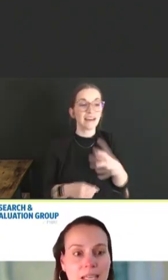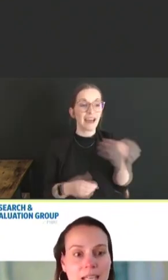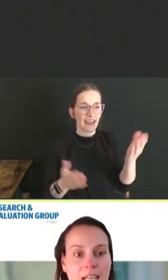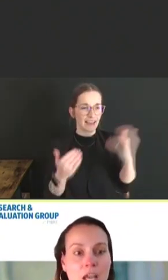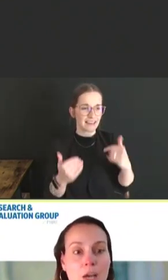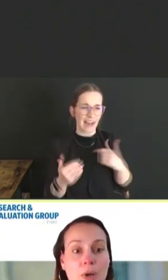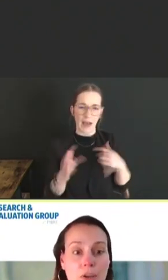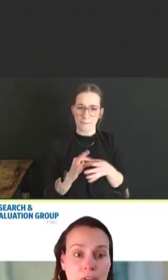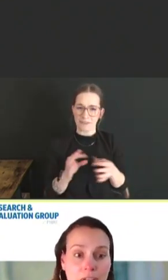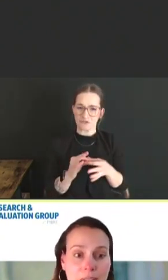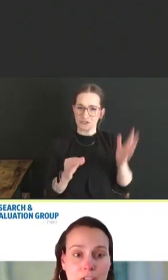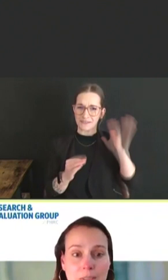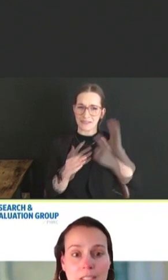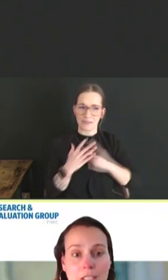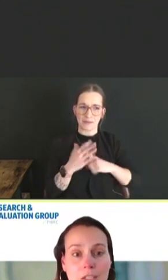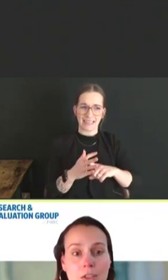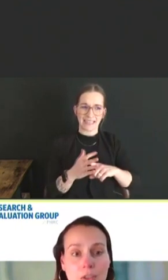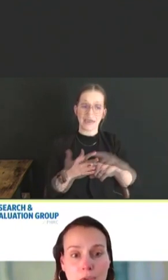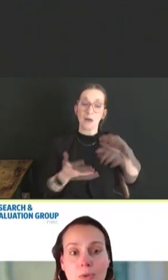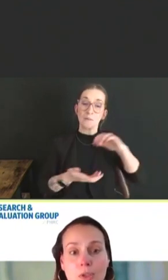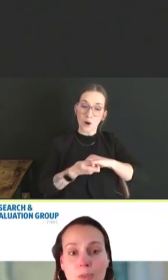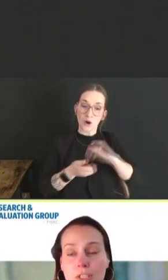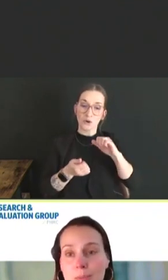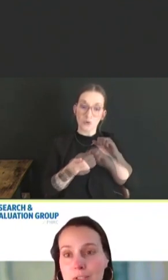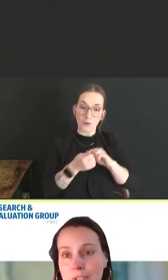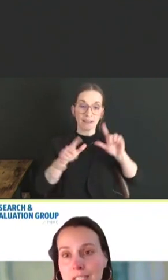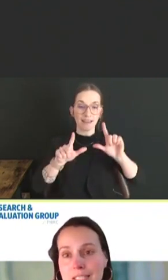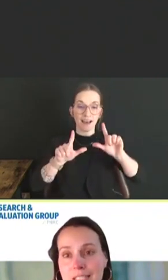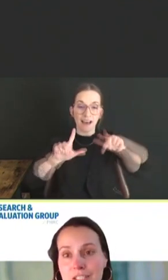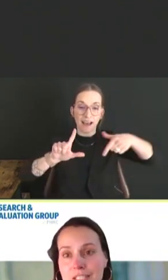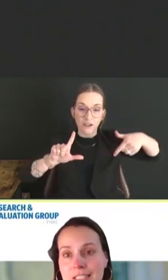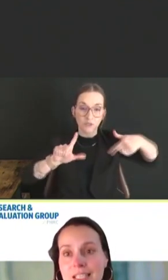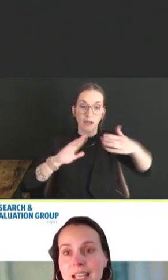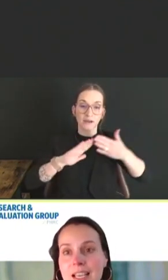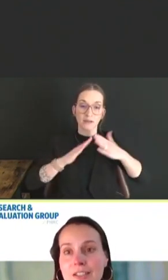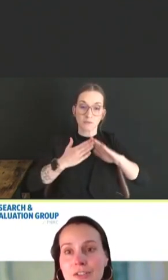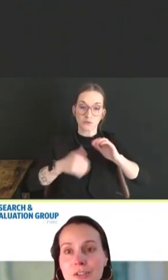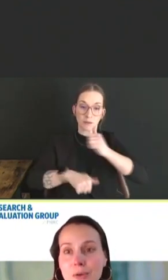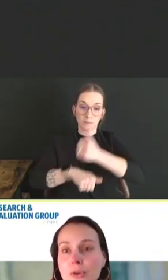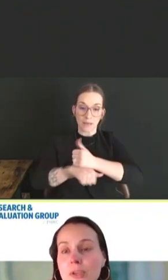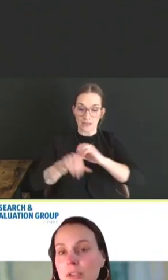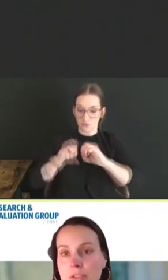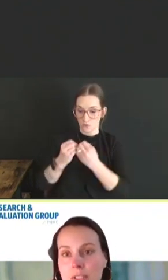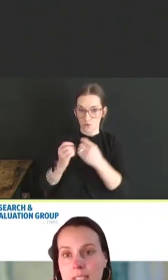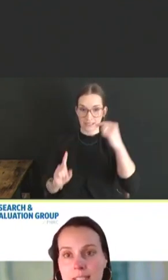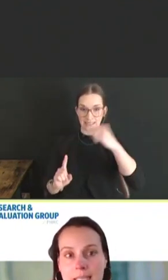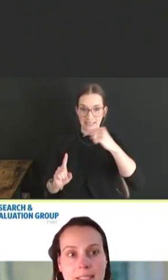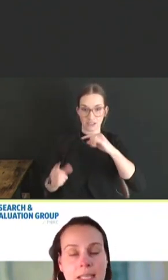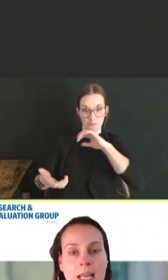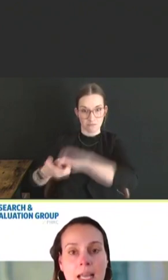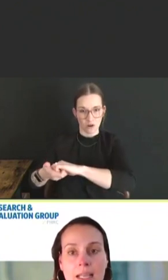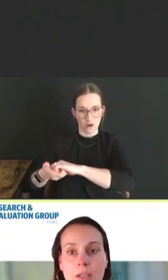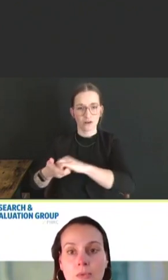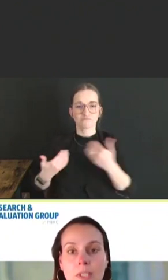beginning, partnering with LGBTQ community-based organizations is so critical to success and can